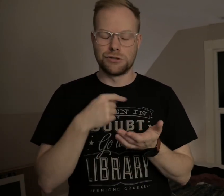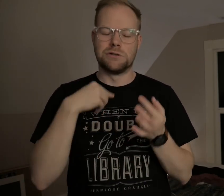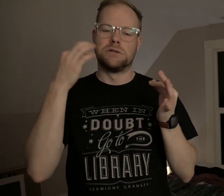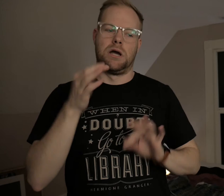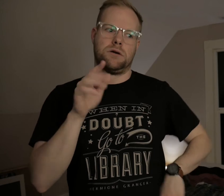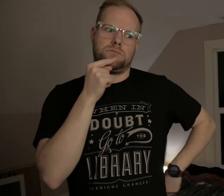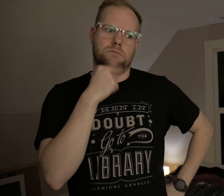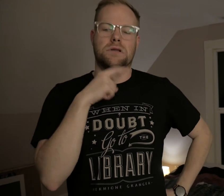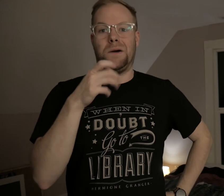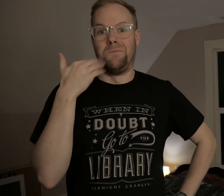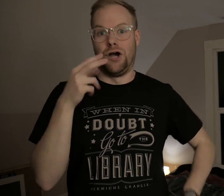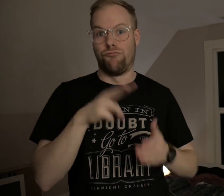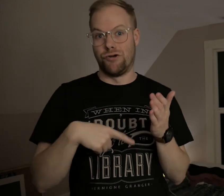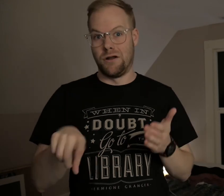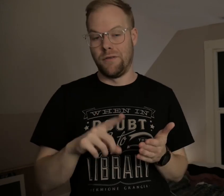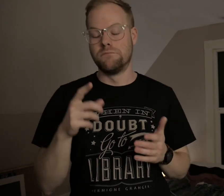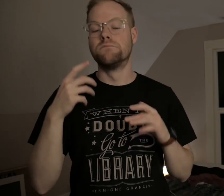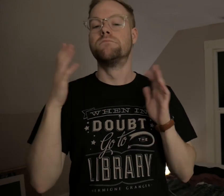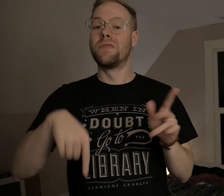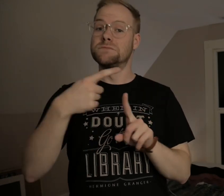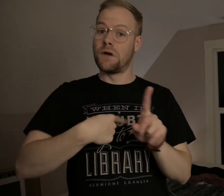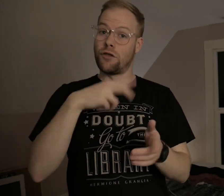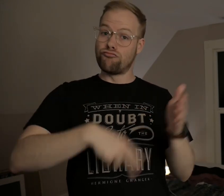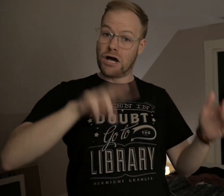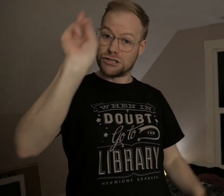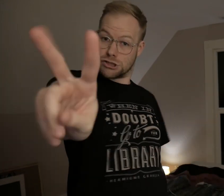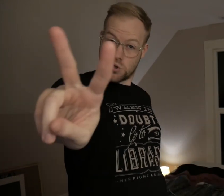so I decided I need to be better with reading them. This month, I read two!